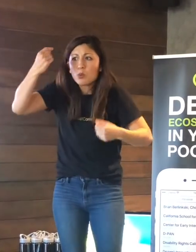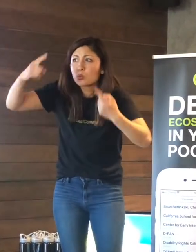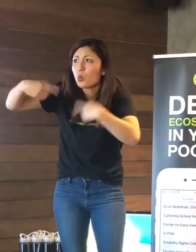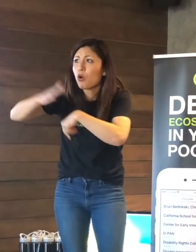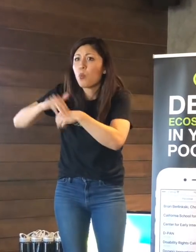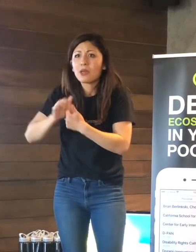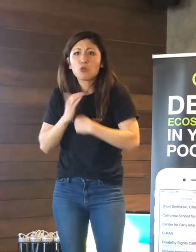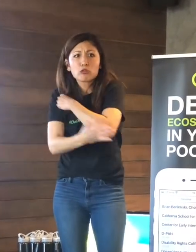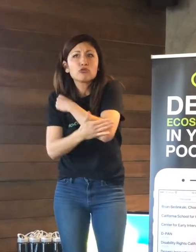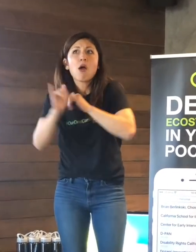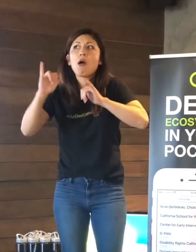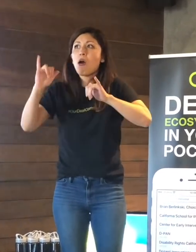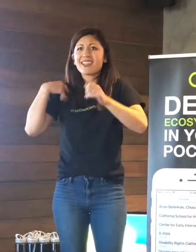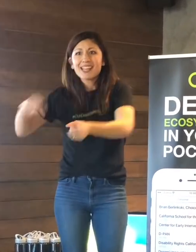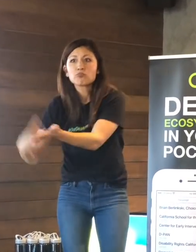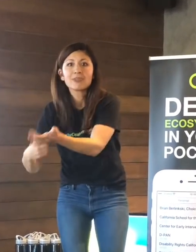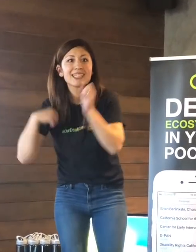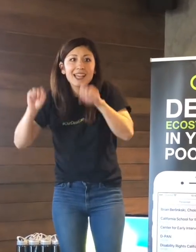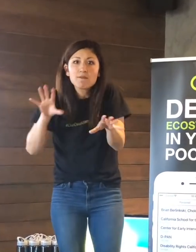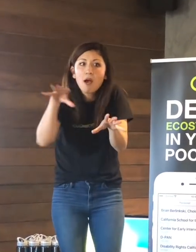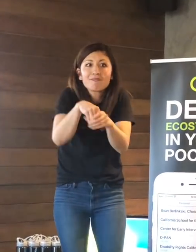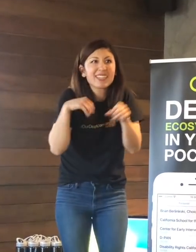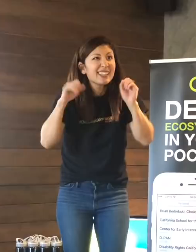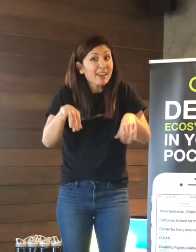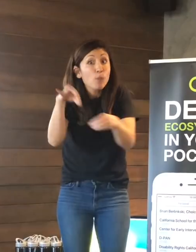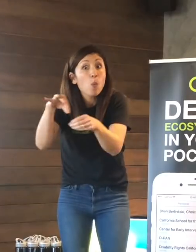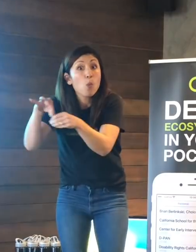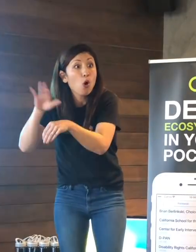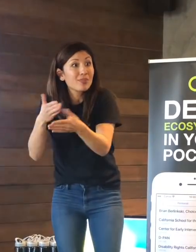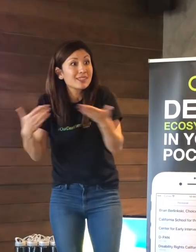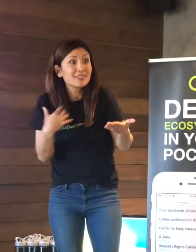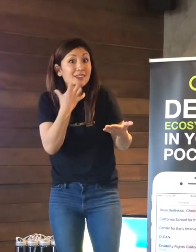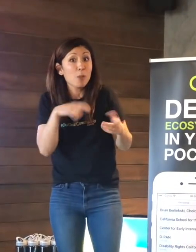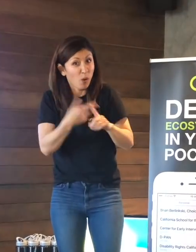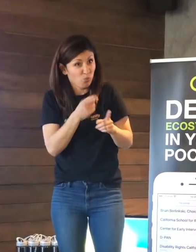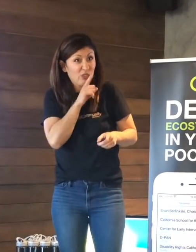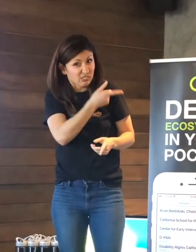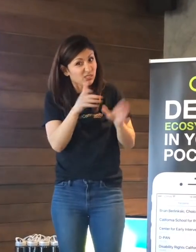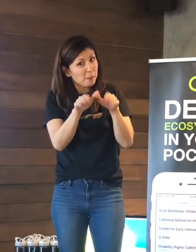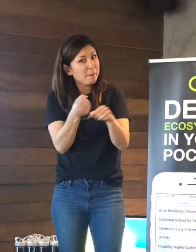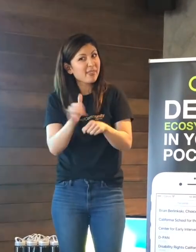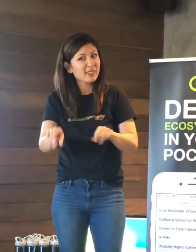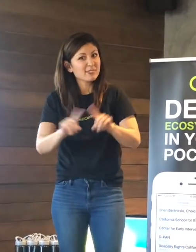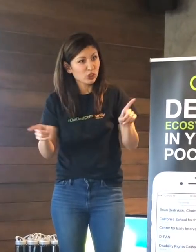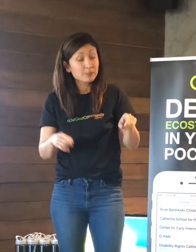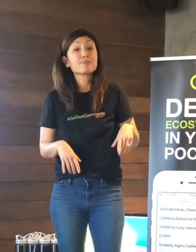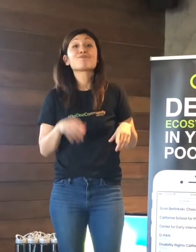More Deaf people can understand what's going on with our country. More Deaf people can get involved, discuss and vote on things we care about. The Daily Moth made that difference.